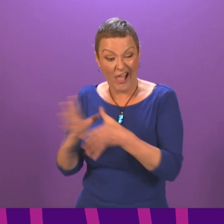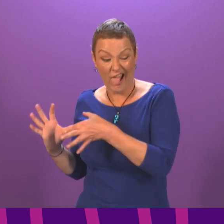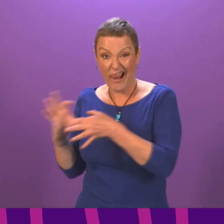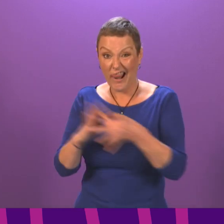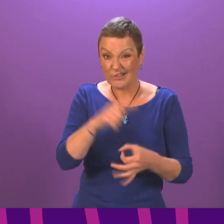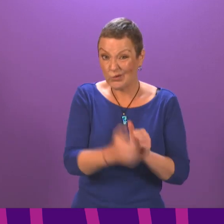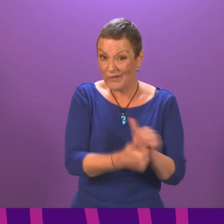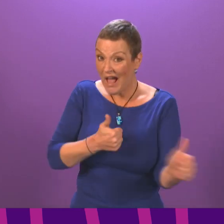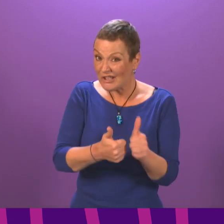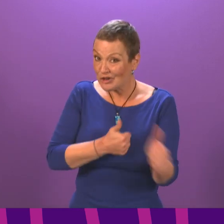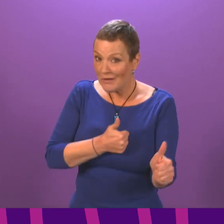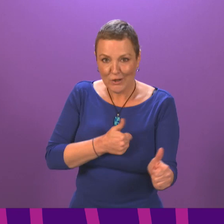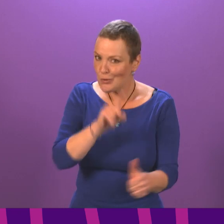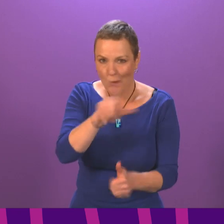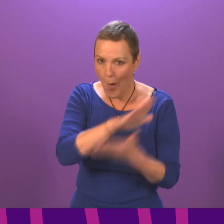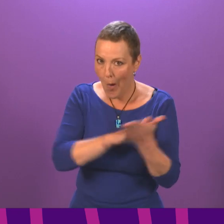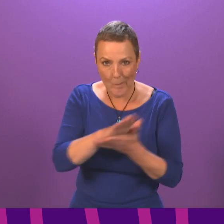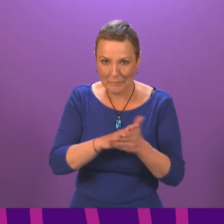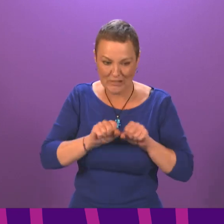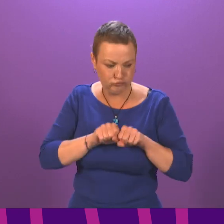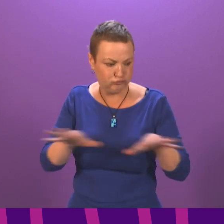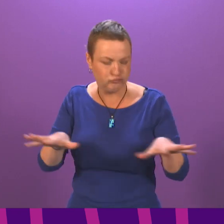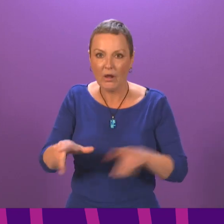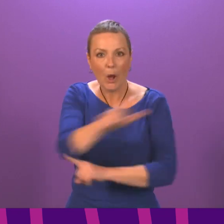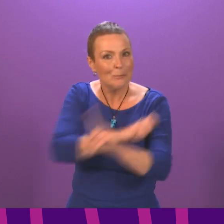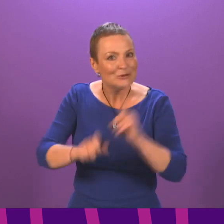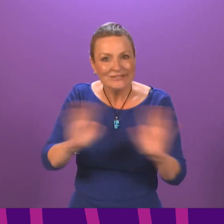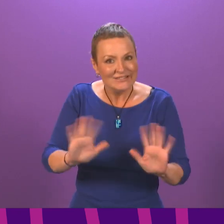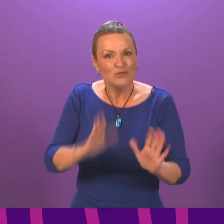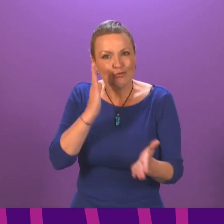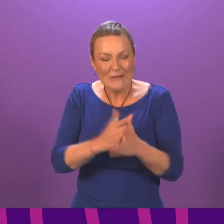rather than being indicative of more widespread increases in community transmission. We continue